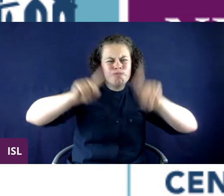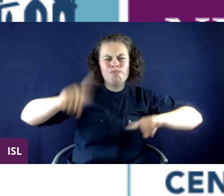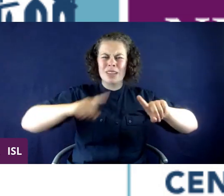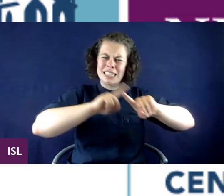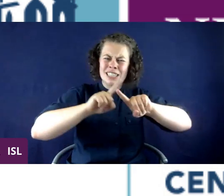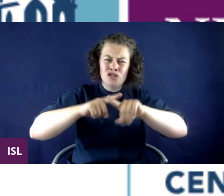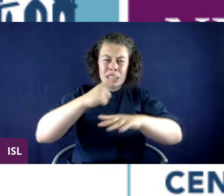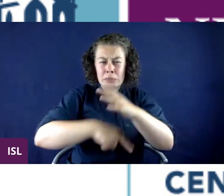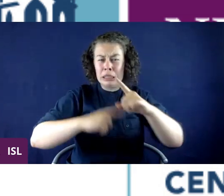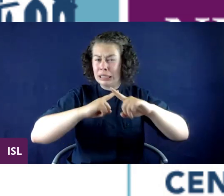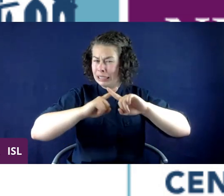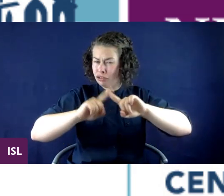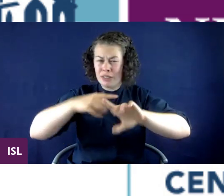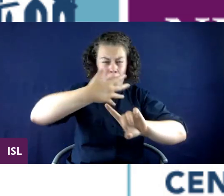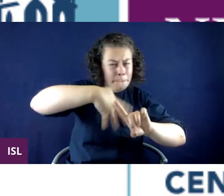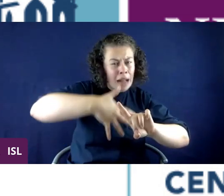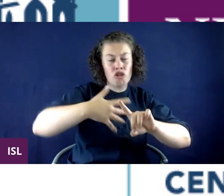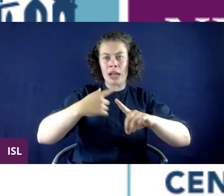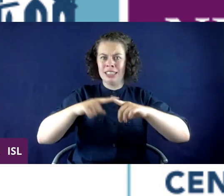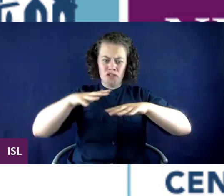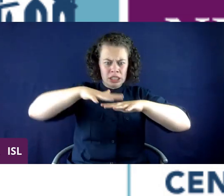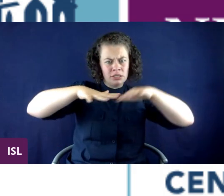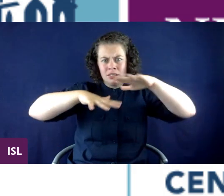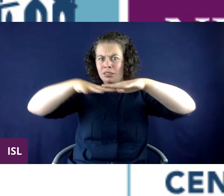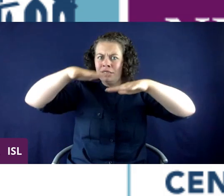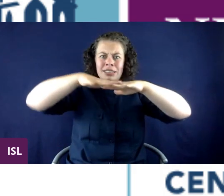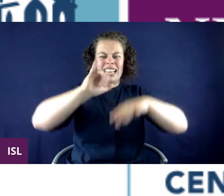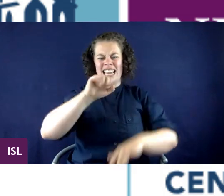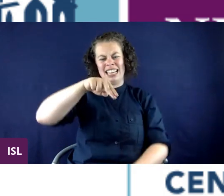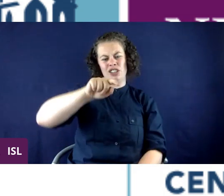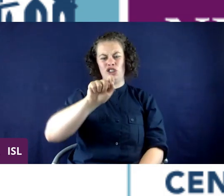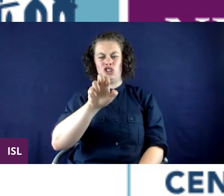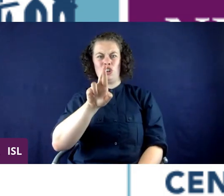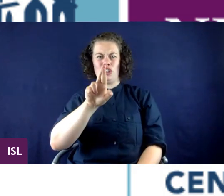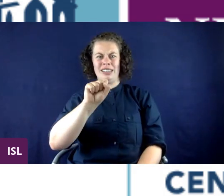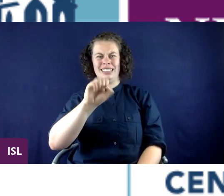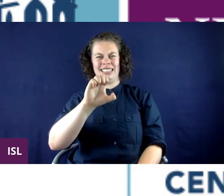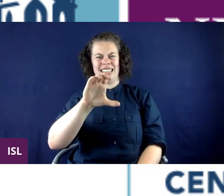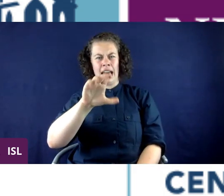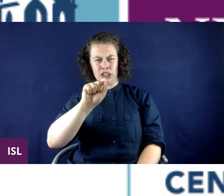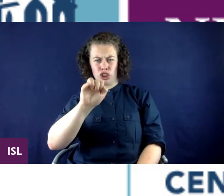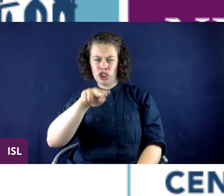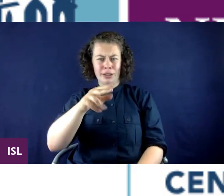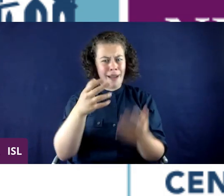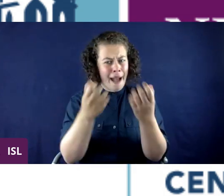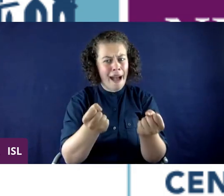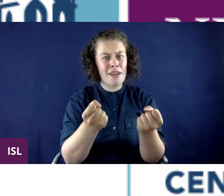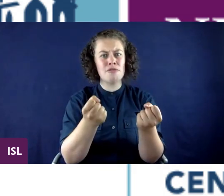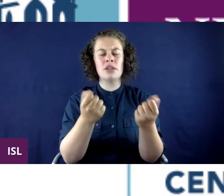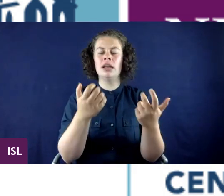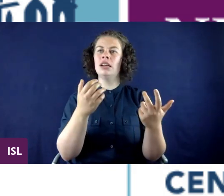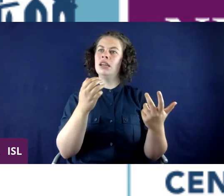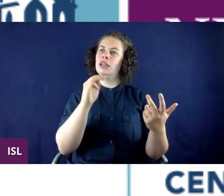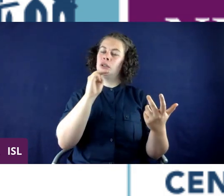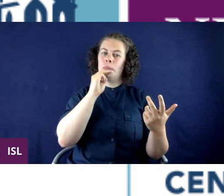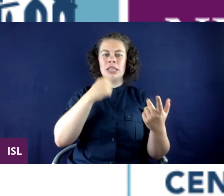disabilities are not a homogenous group, and that is really important because to offer this to others,